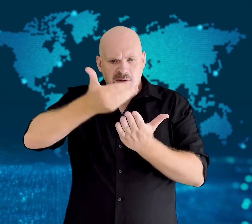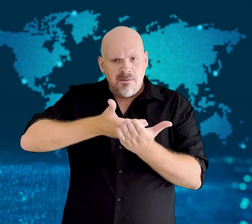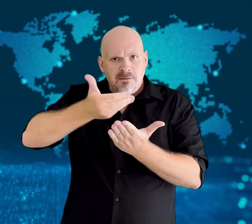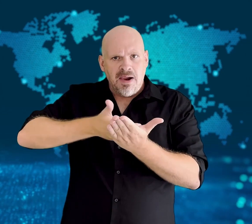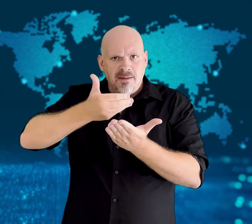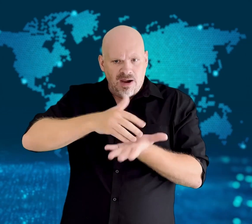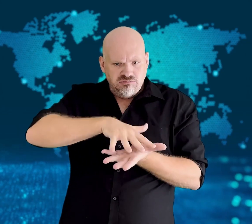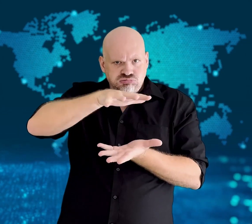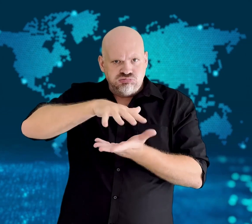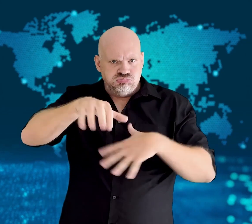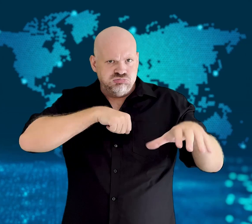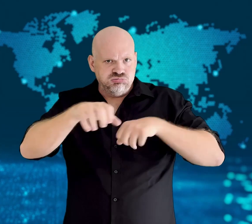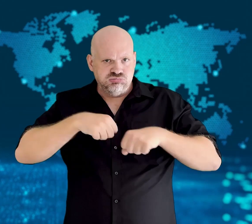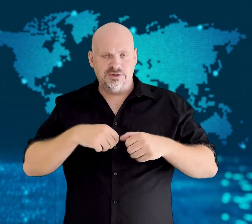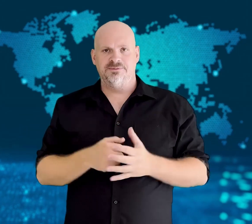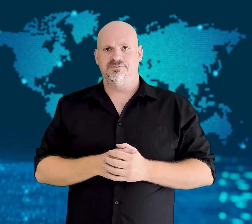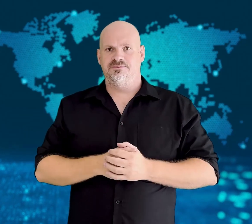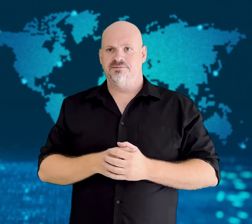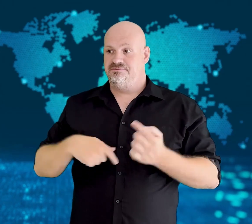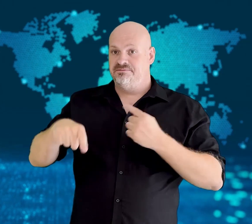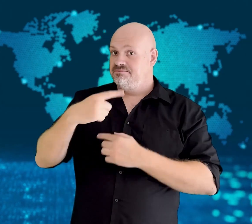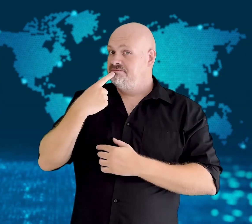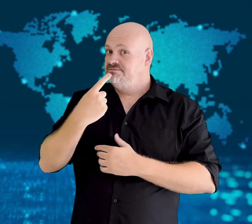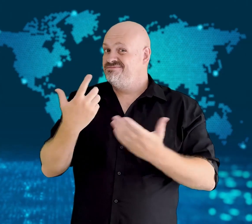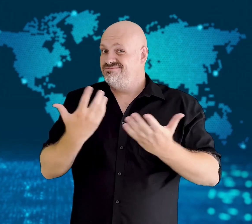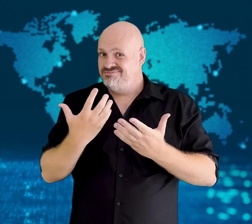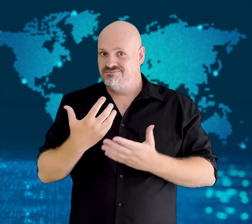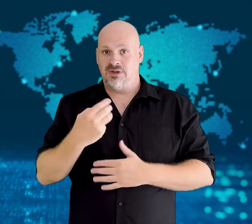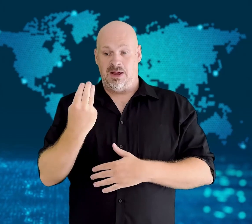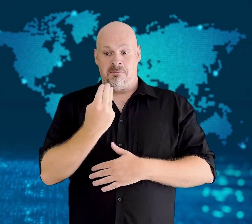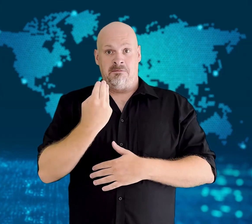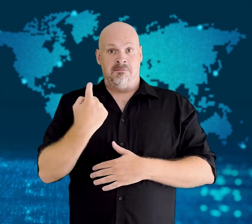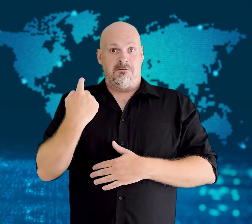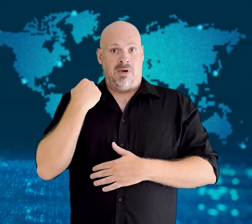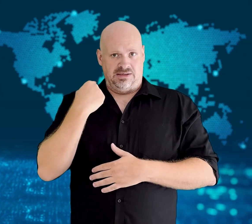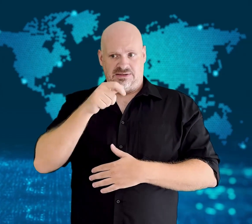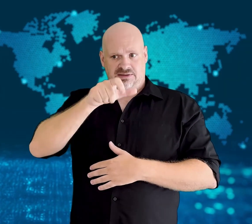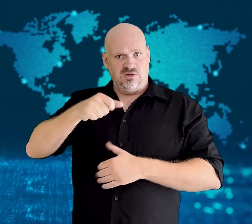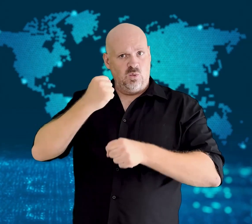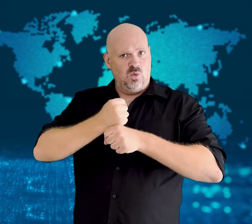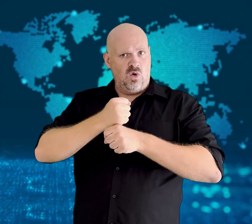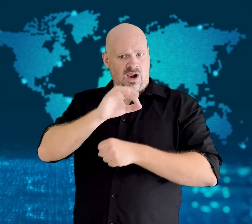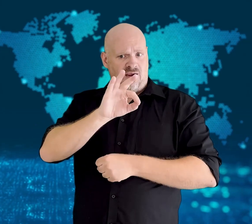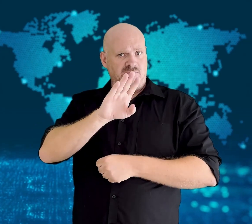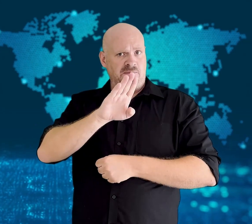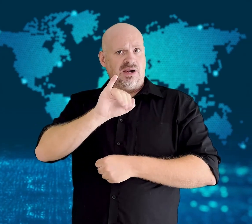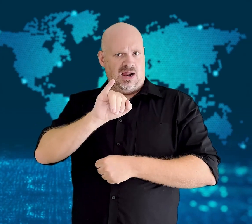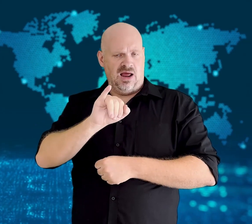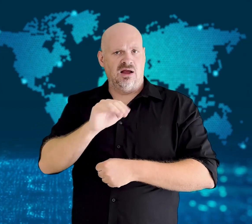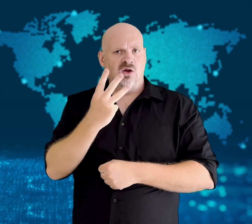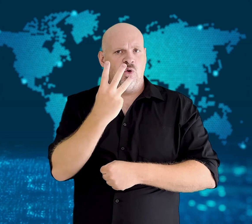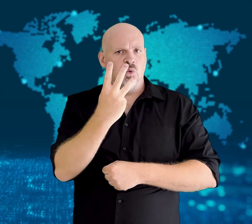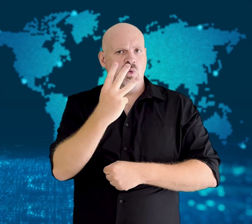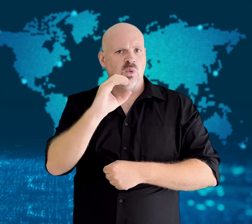Reports say that on Monday, around 30 federal agents raided